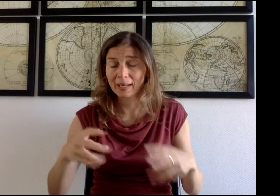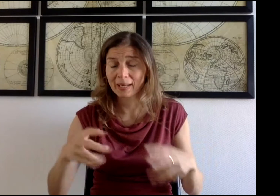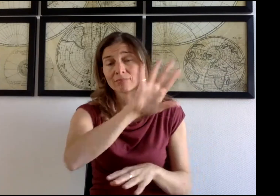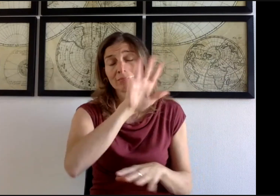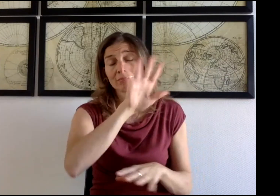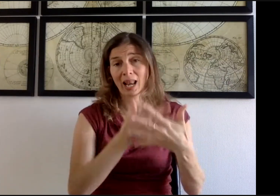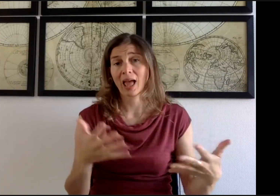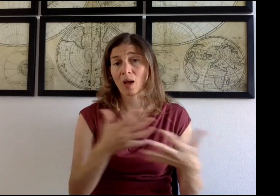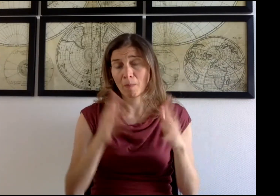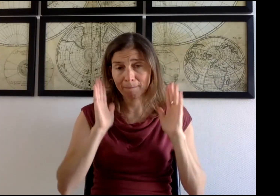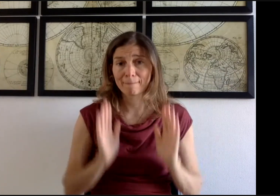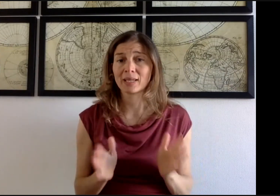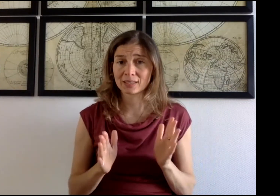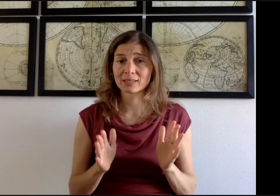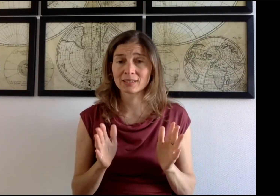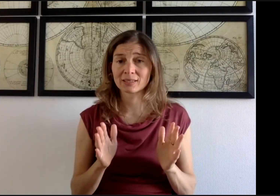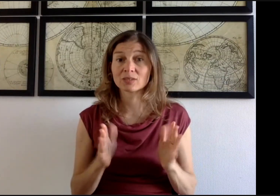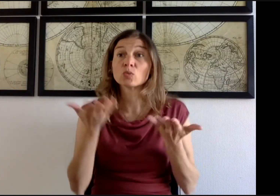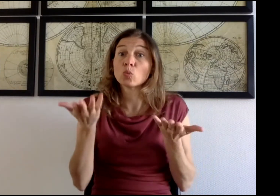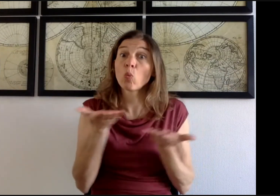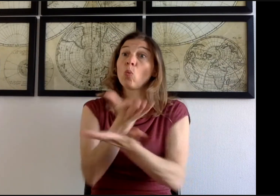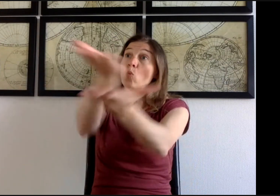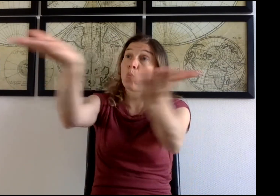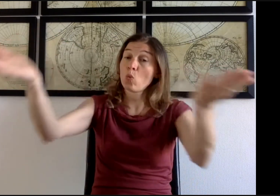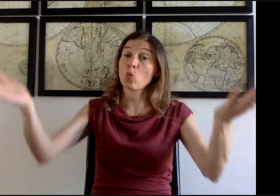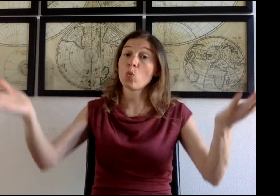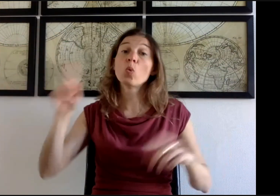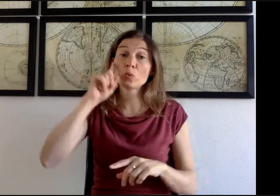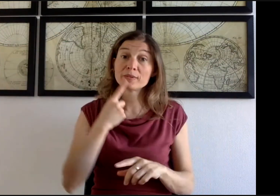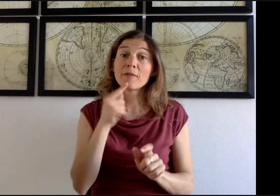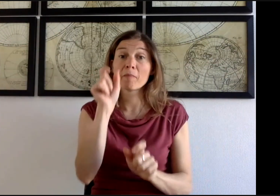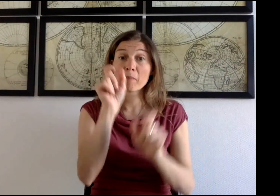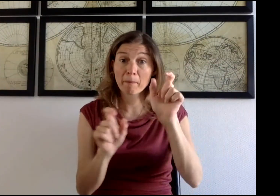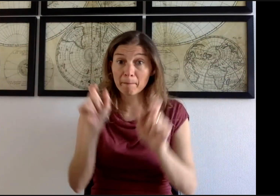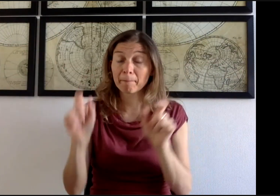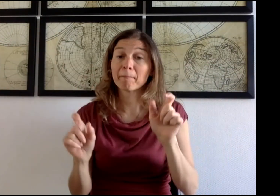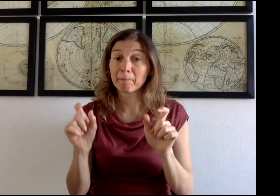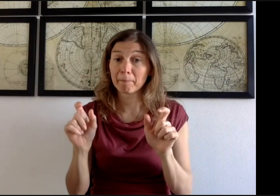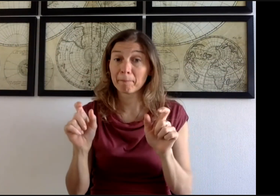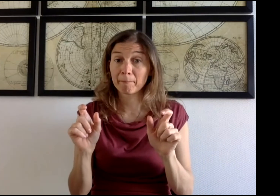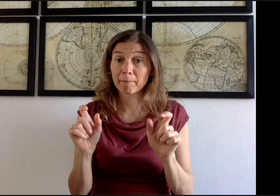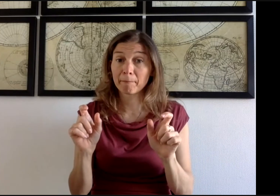So all the Deaf people, all the people with the hearing loss